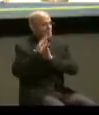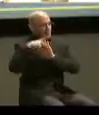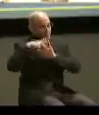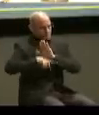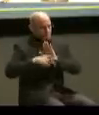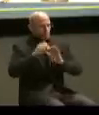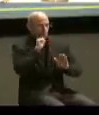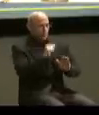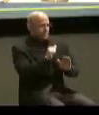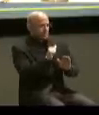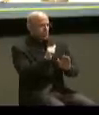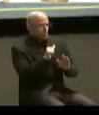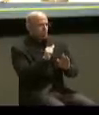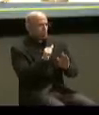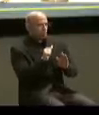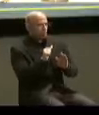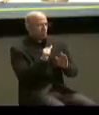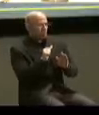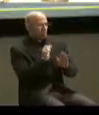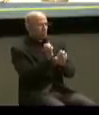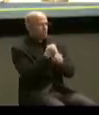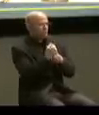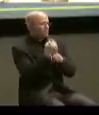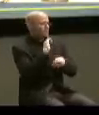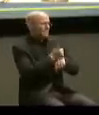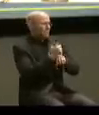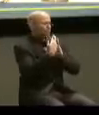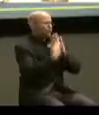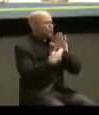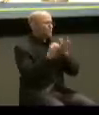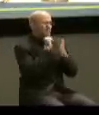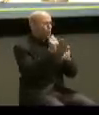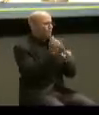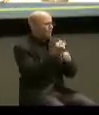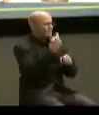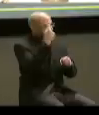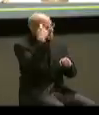DRAFTING POLICY, THAT WE DON'T IMPOSE POLICIES THAT DON'T MAKE